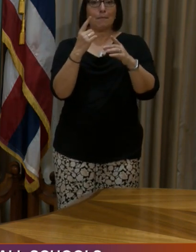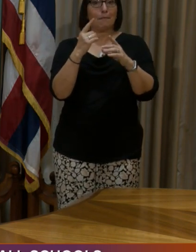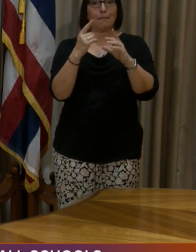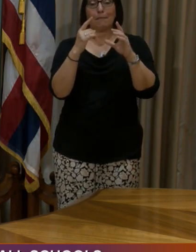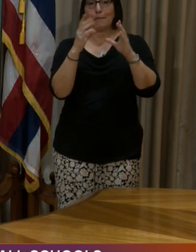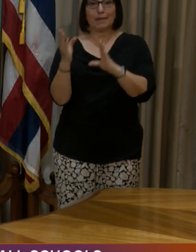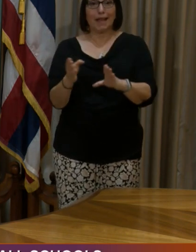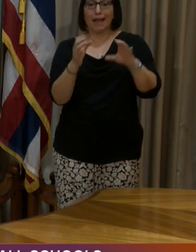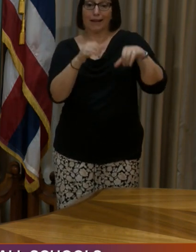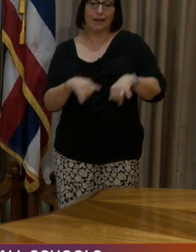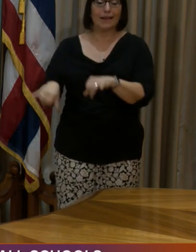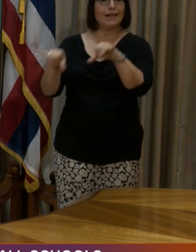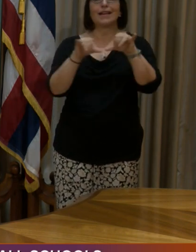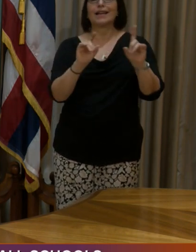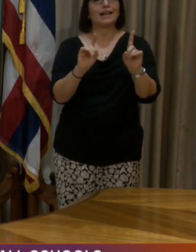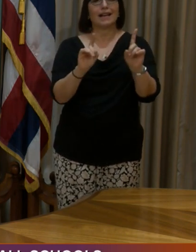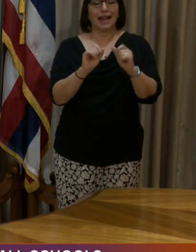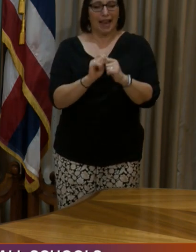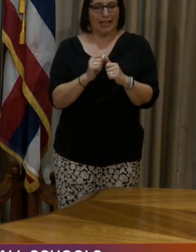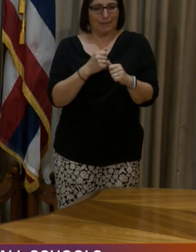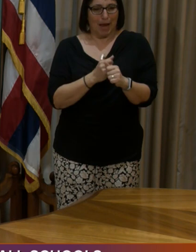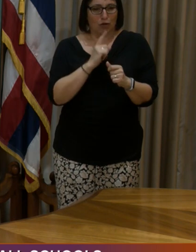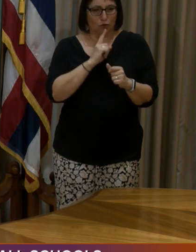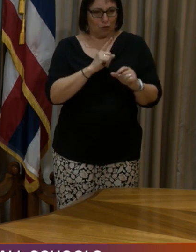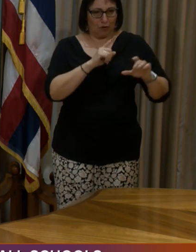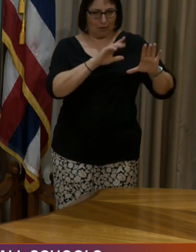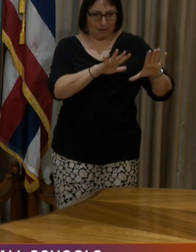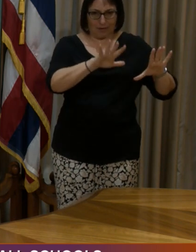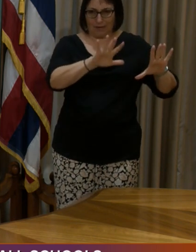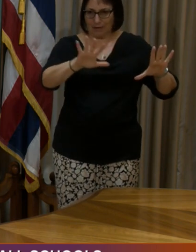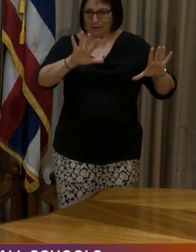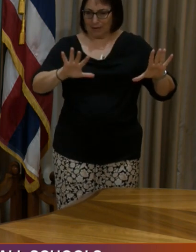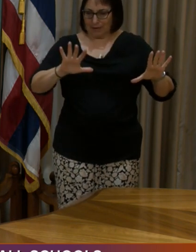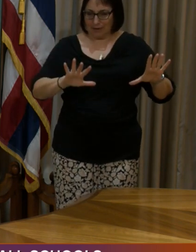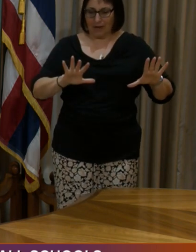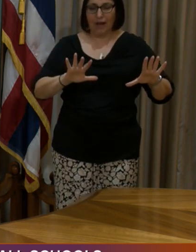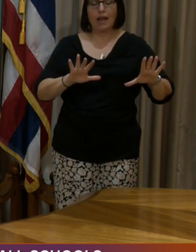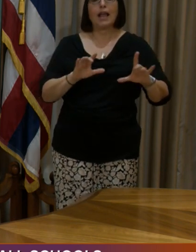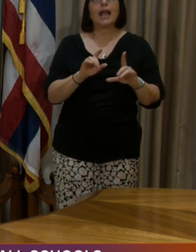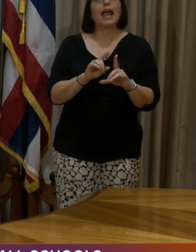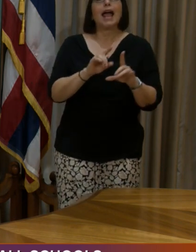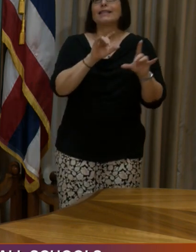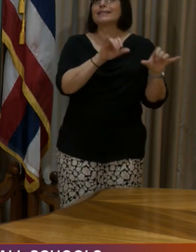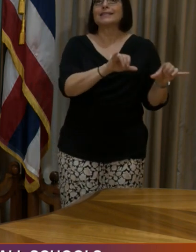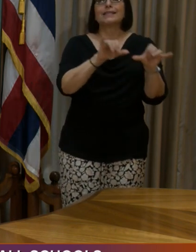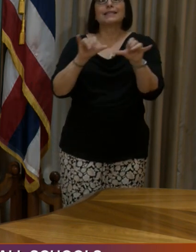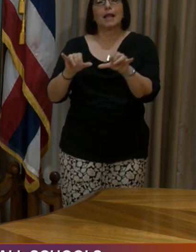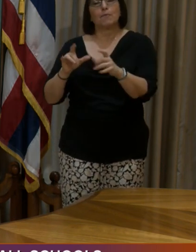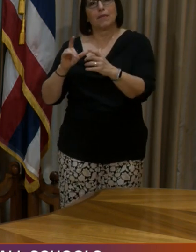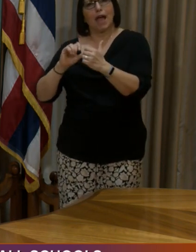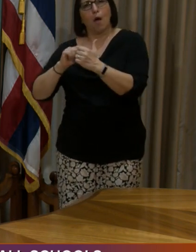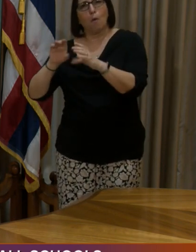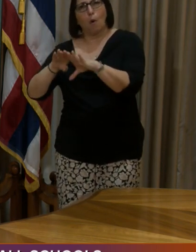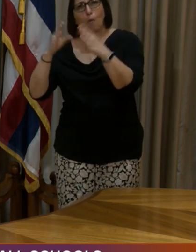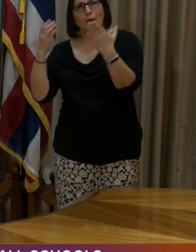THIS IS NOT A ONE-SIZE-FITS-ALL APPROACH AT THIS TIME OUR STATE AS A WHOLE WAS STILL NAVIGATING HOW TO SAFELY REOPEN THE VARIOUS SEGMENTS OF OUR ECONOMY AND